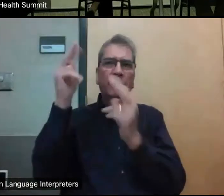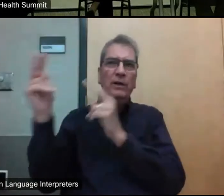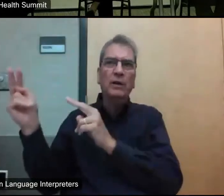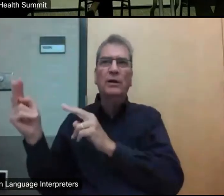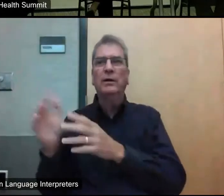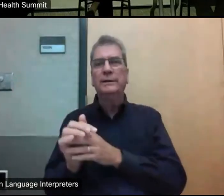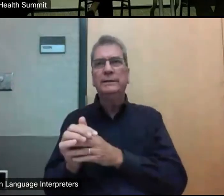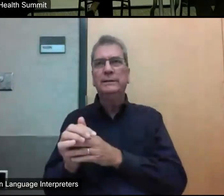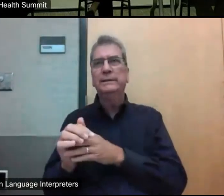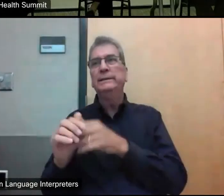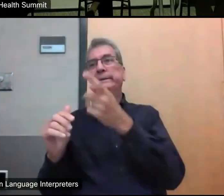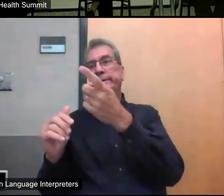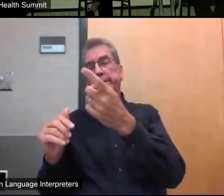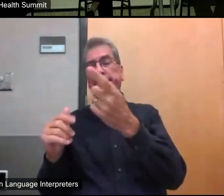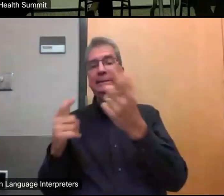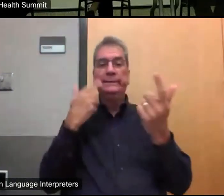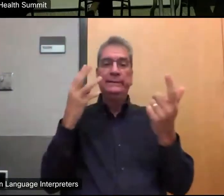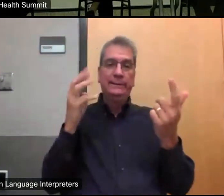I mean, I think it's, it's kind of like you said earlier, it's leading with the data and